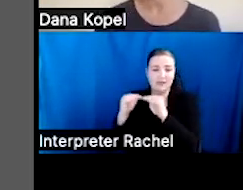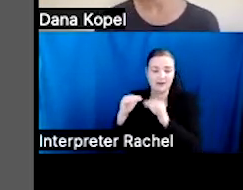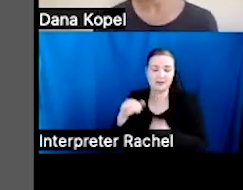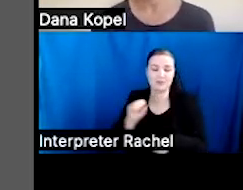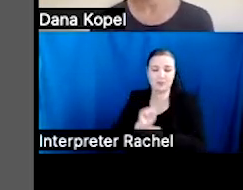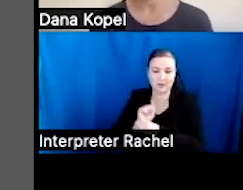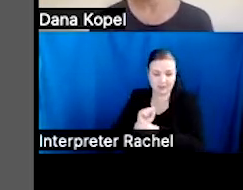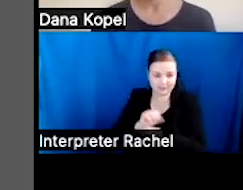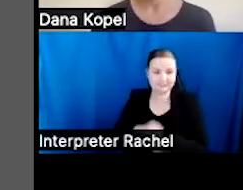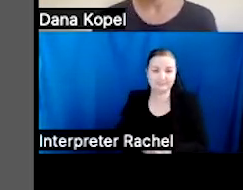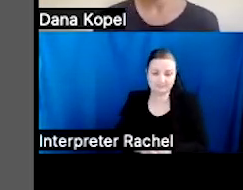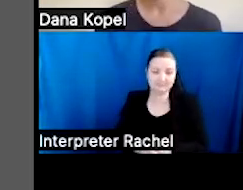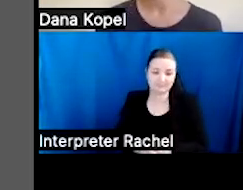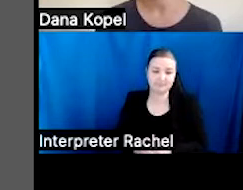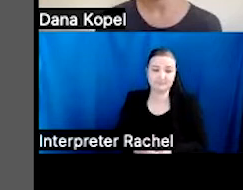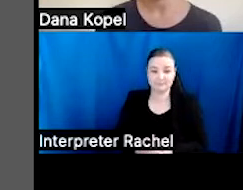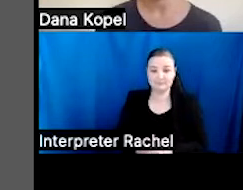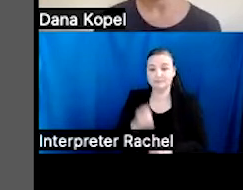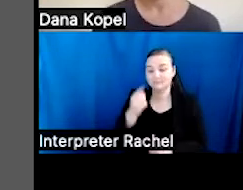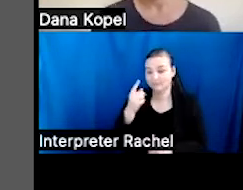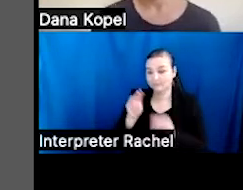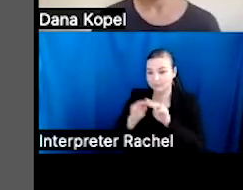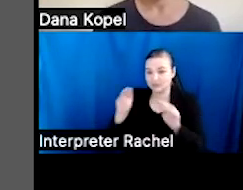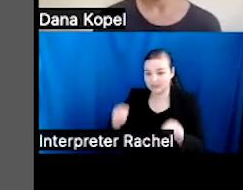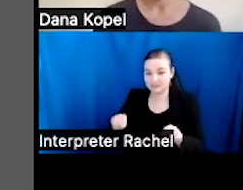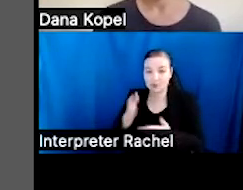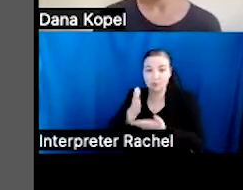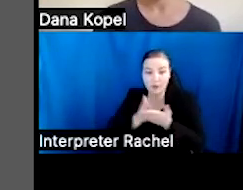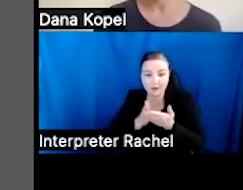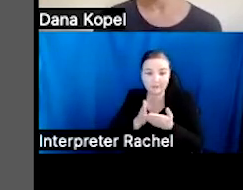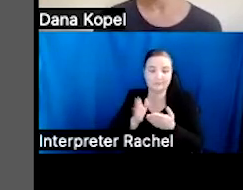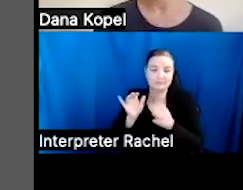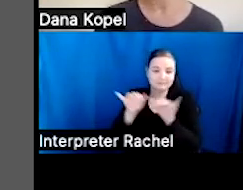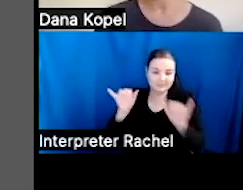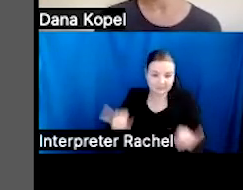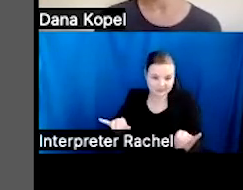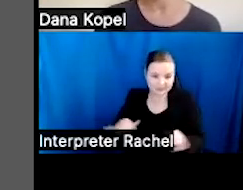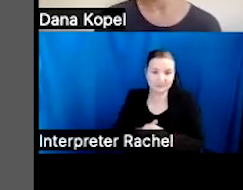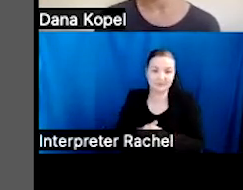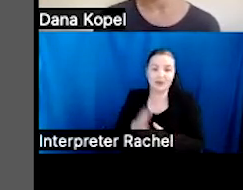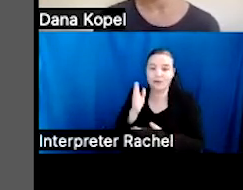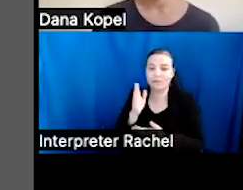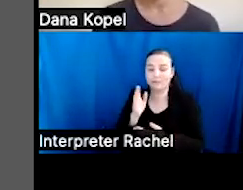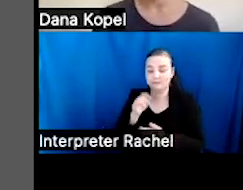endpoint, of course, but they're a crucial means of advocating effectively for workers' rights and